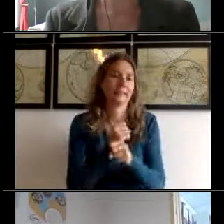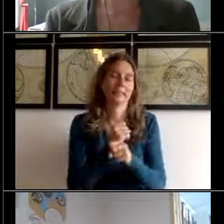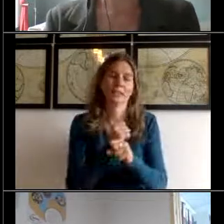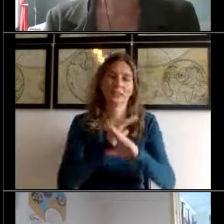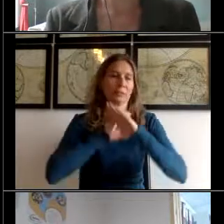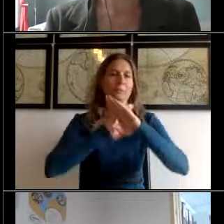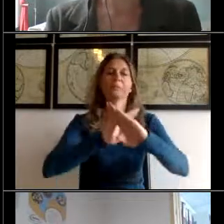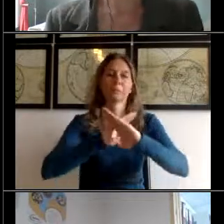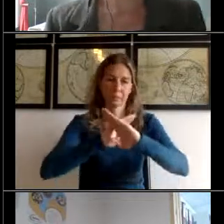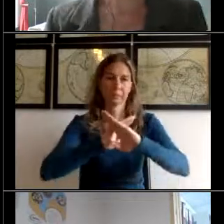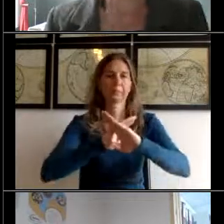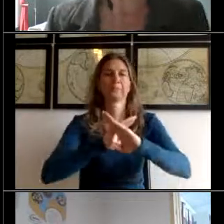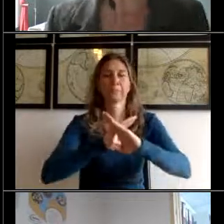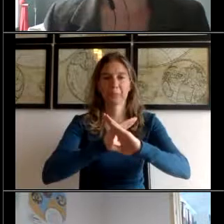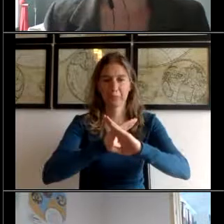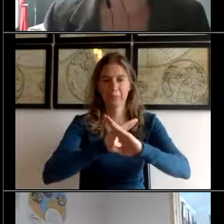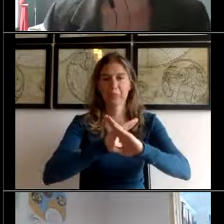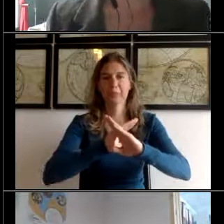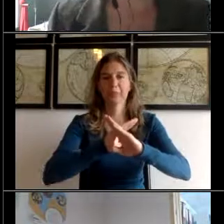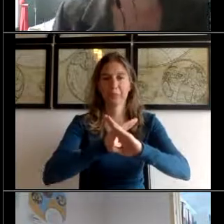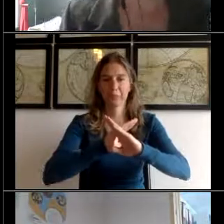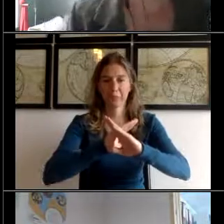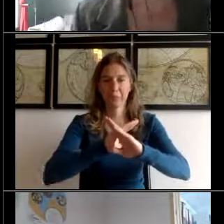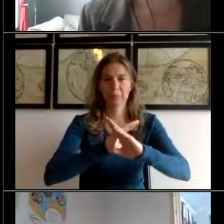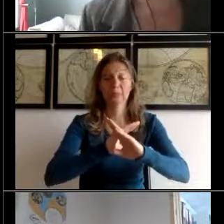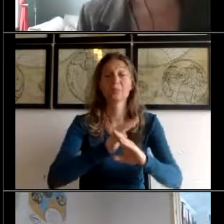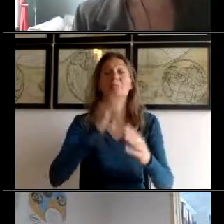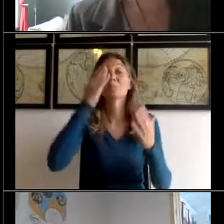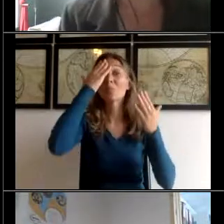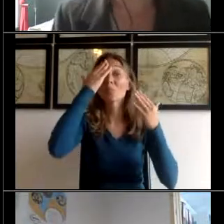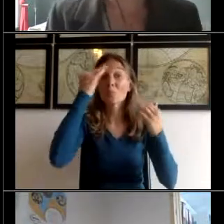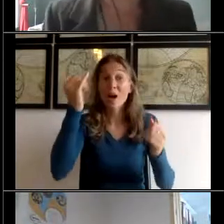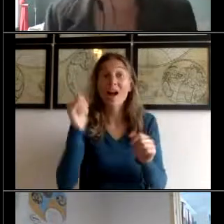Even if we could, there will be challenges of getting insurance.